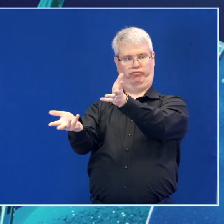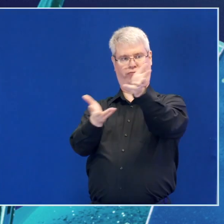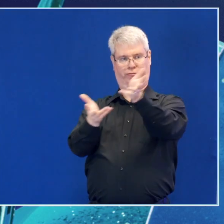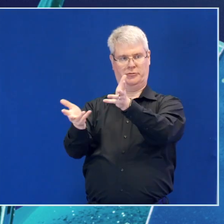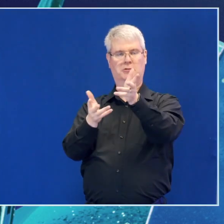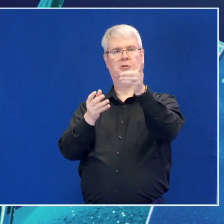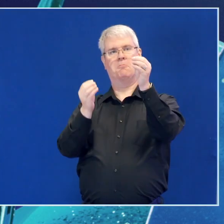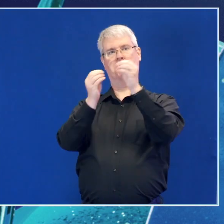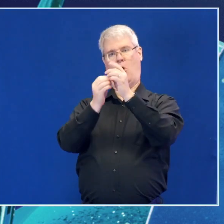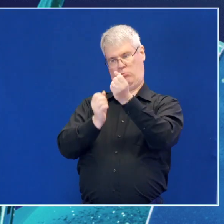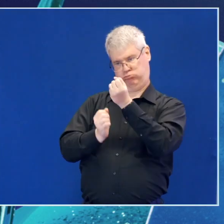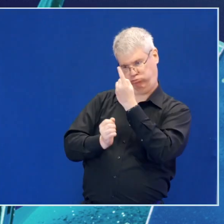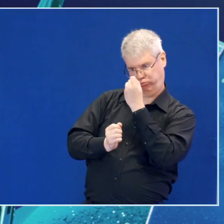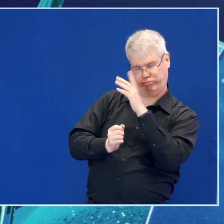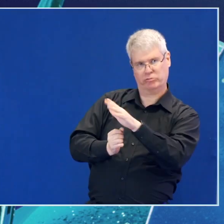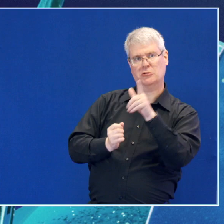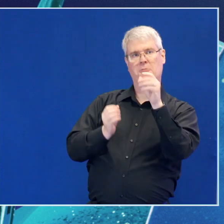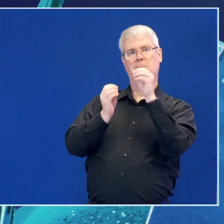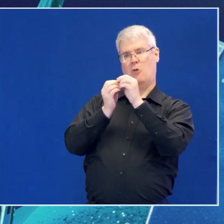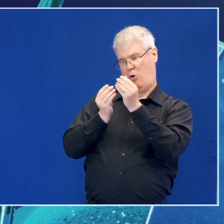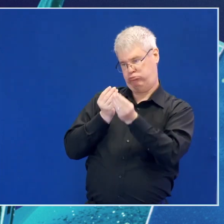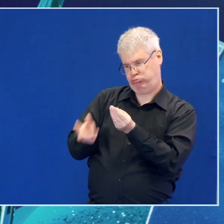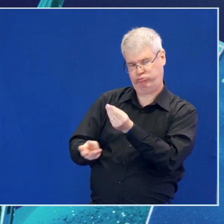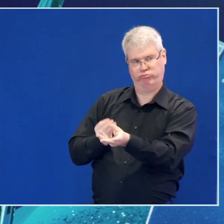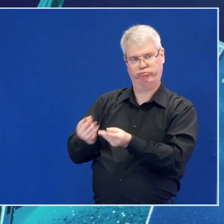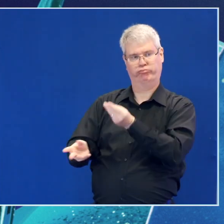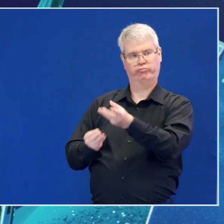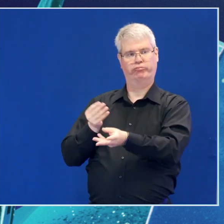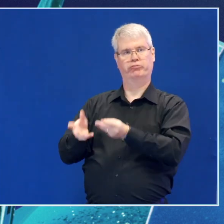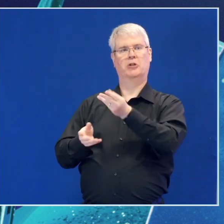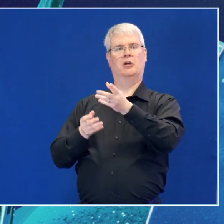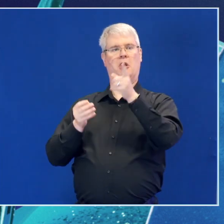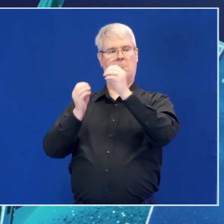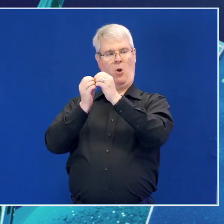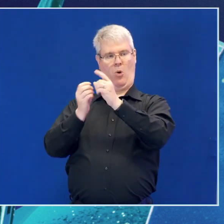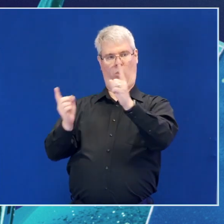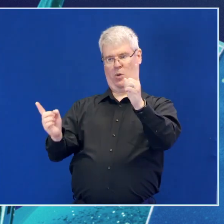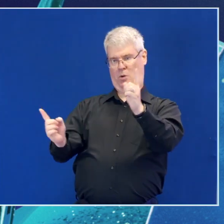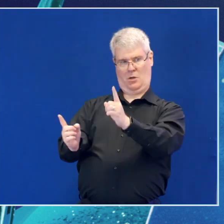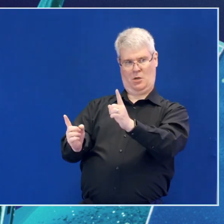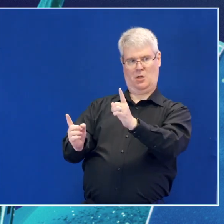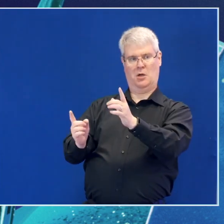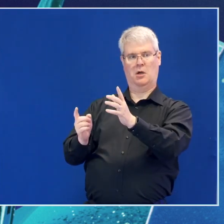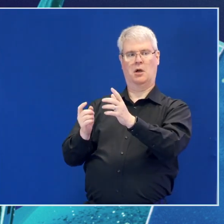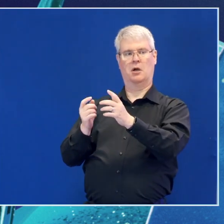Are there ways that they can improve and make an environment